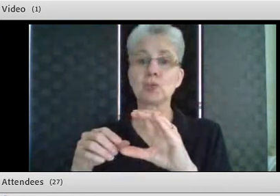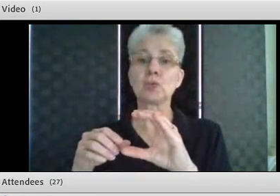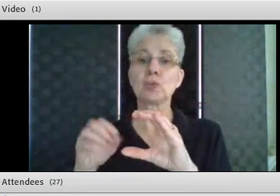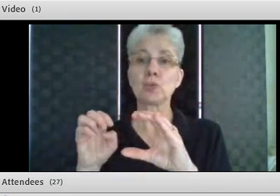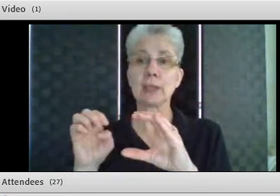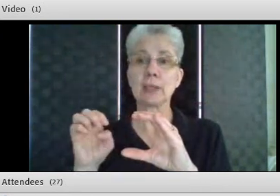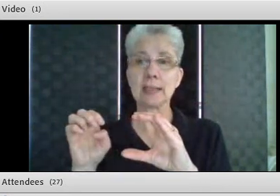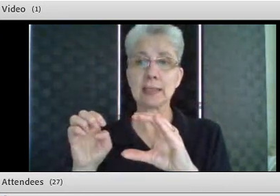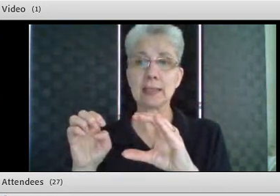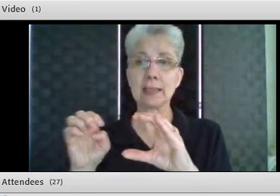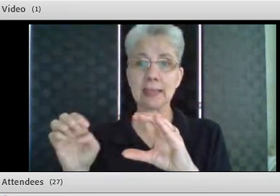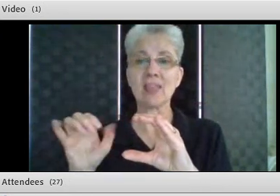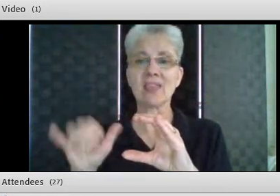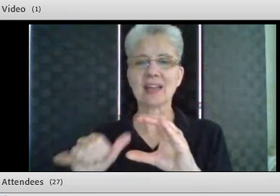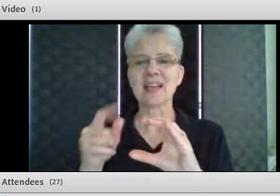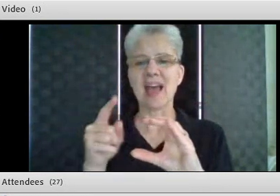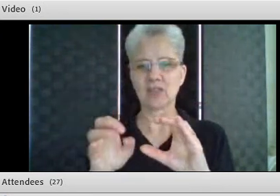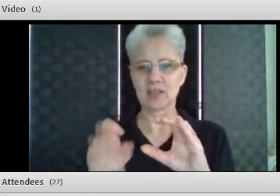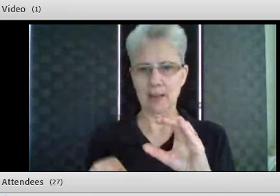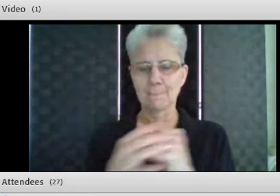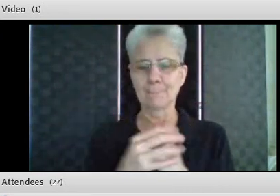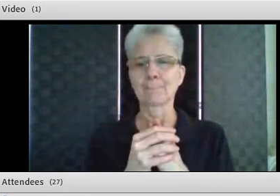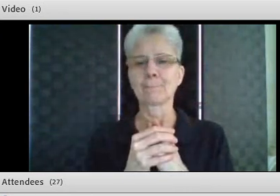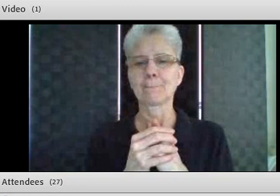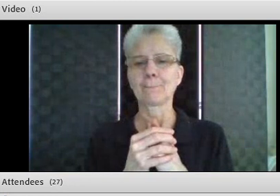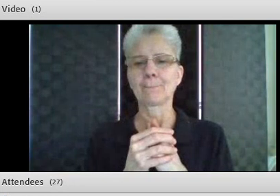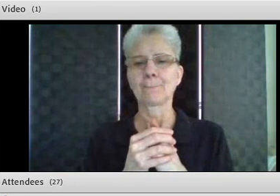Hilary: So from the C to an E, right,